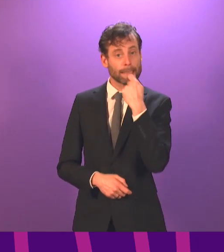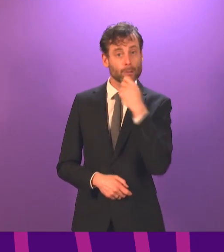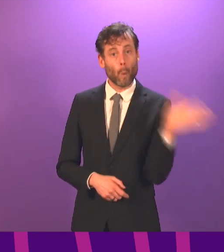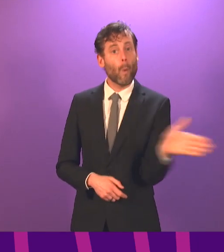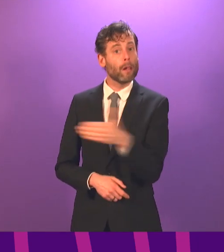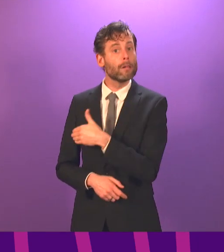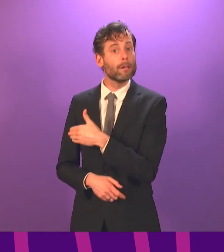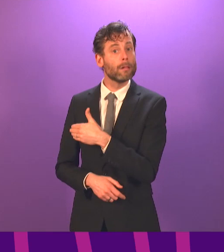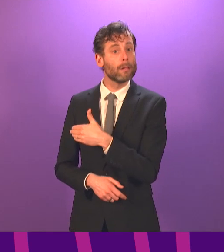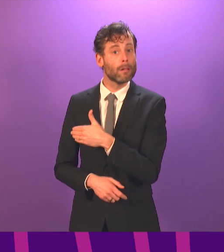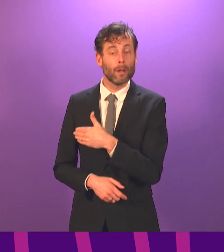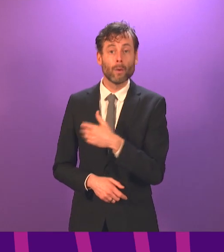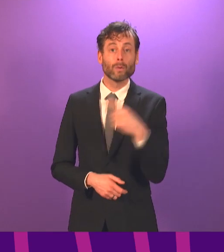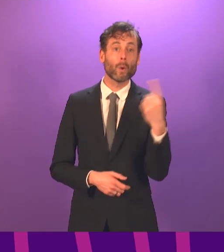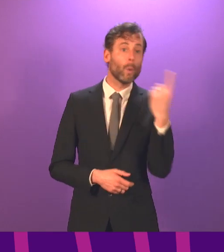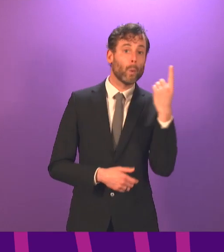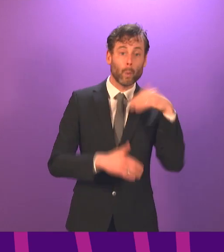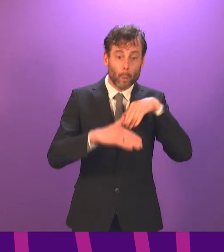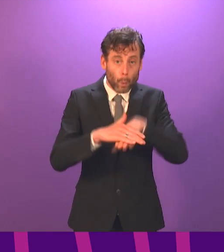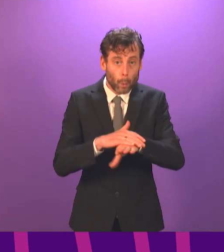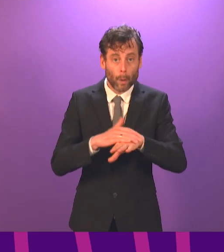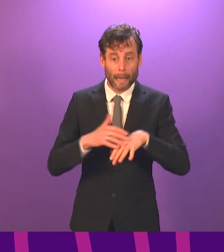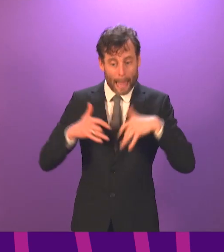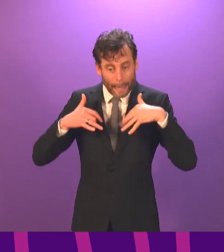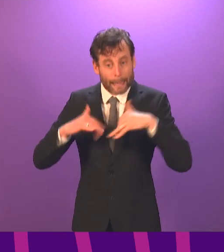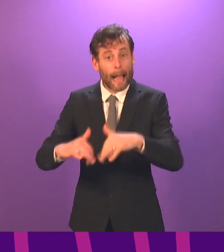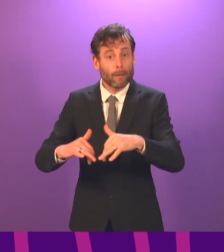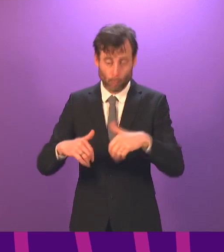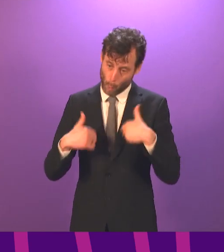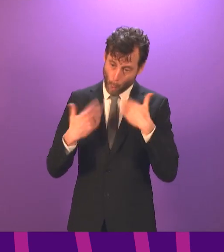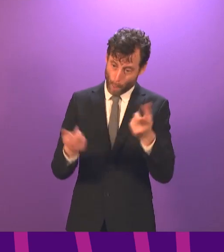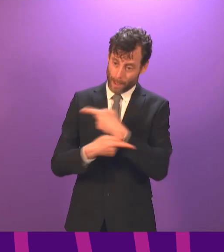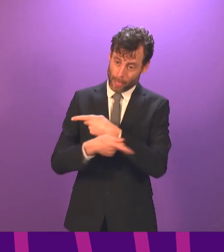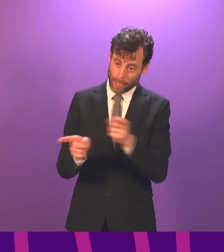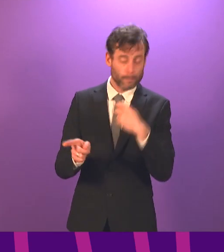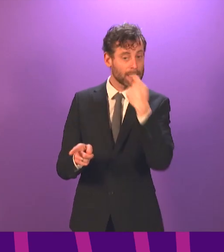who might be present at a count. That has been welcomed in principle by the EMB, but there are a